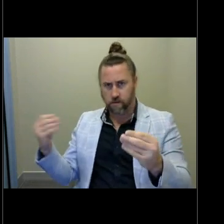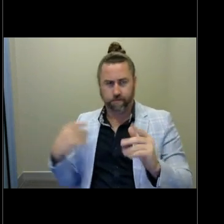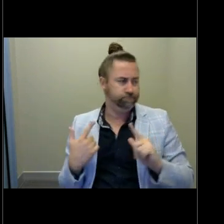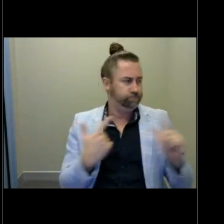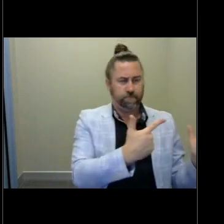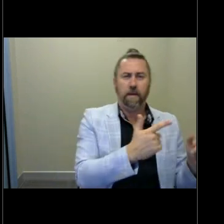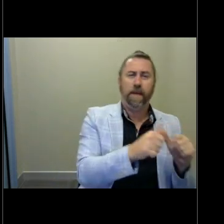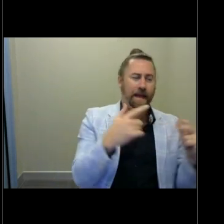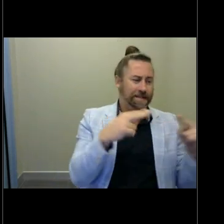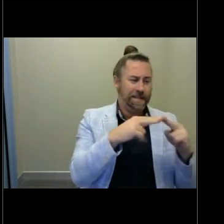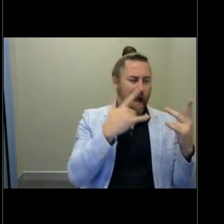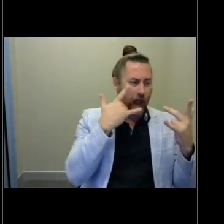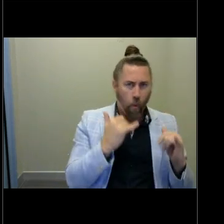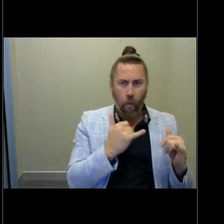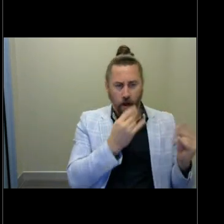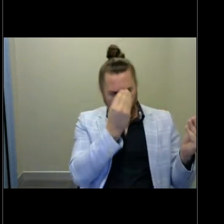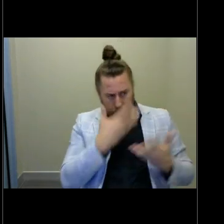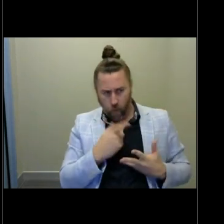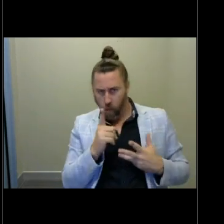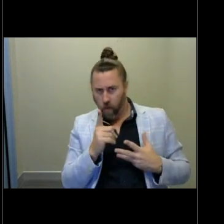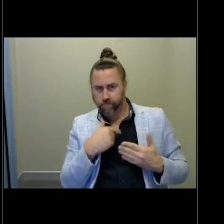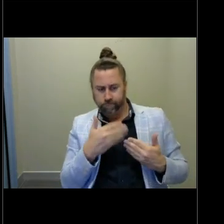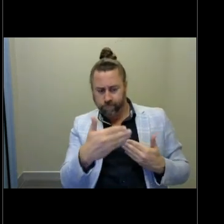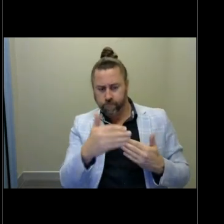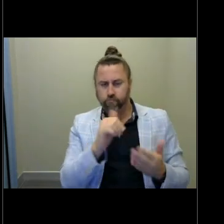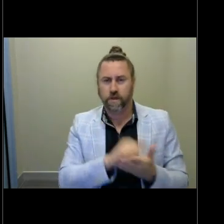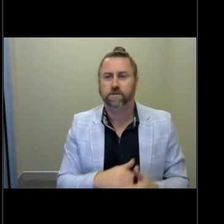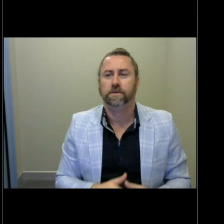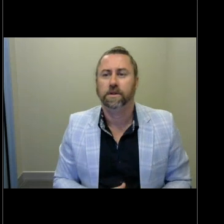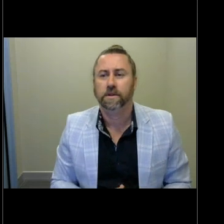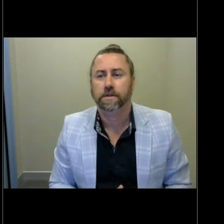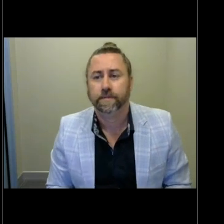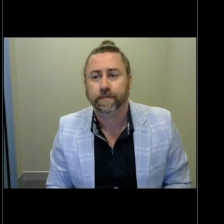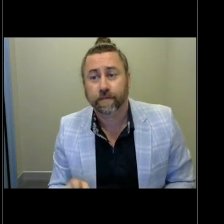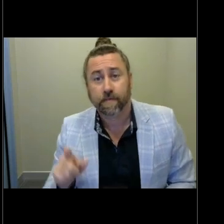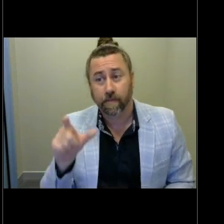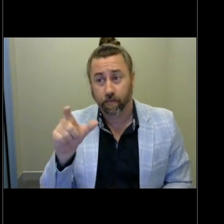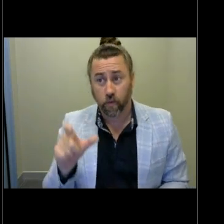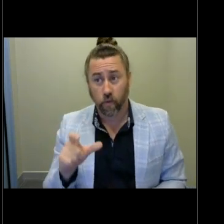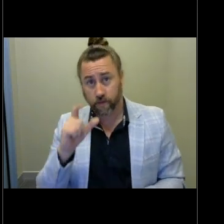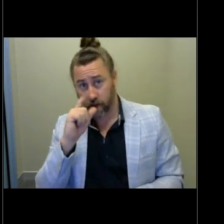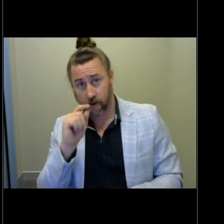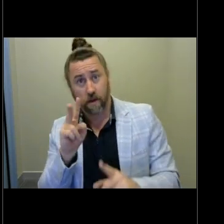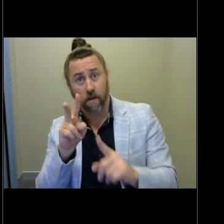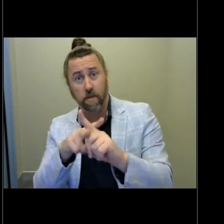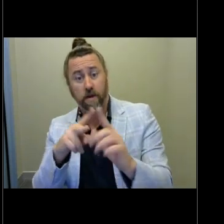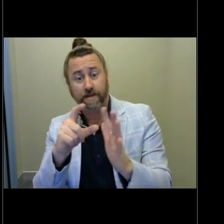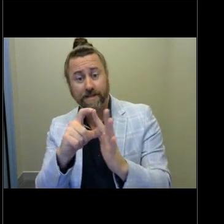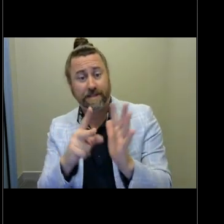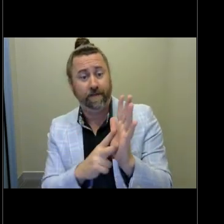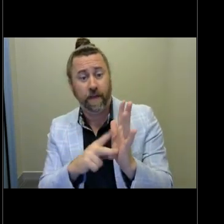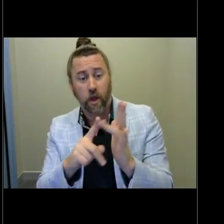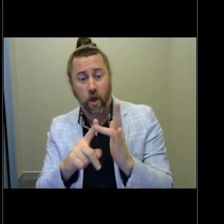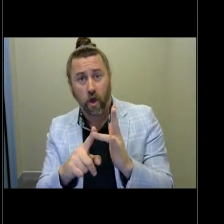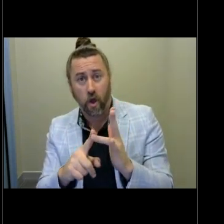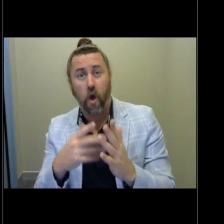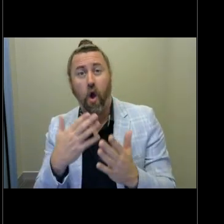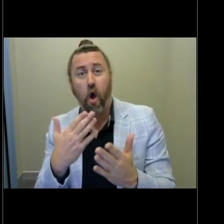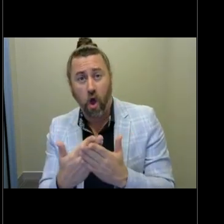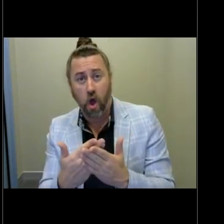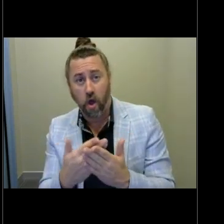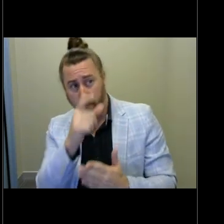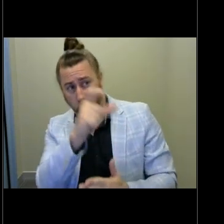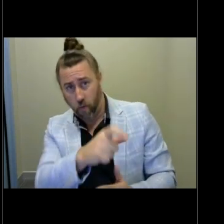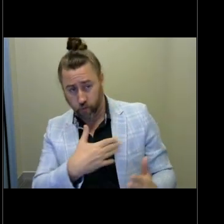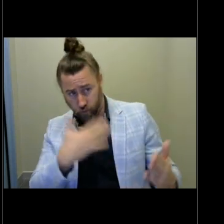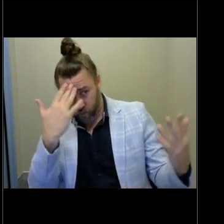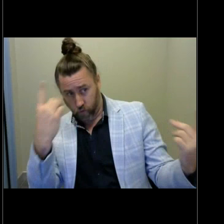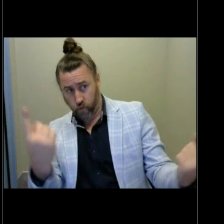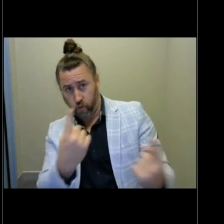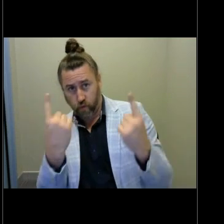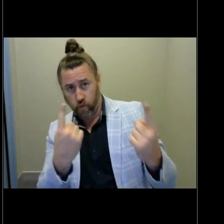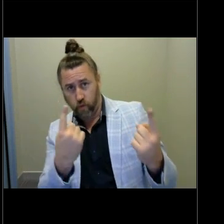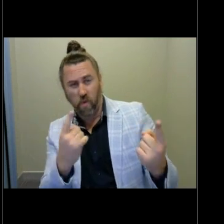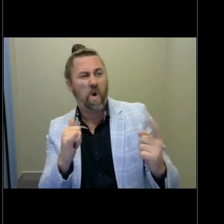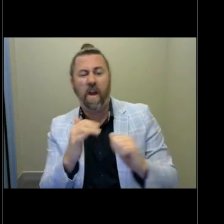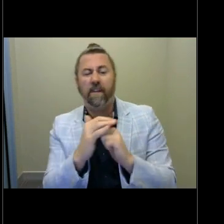Can a person apply for a domestic violence order against a stranger or a friend for an